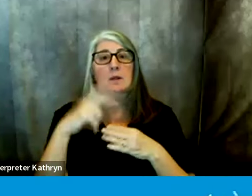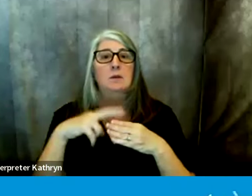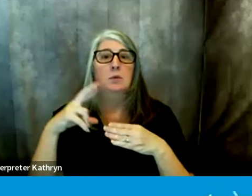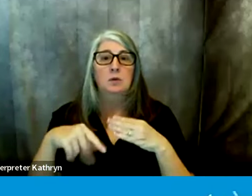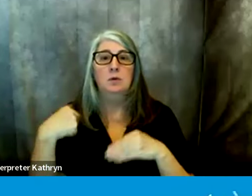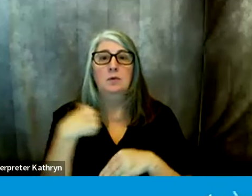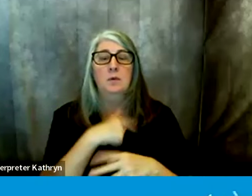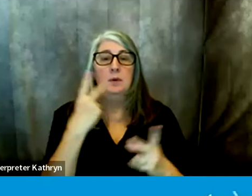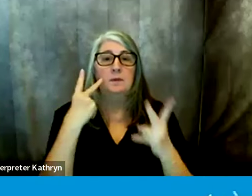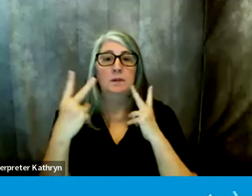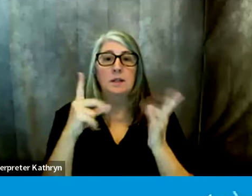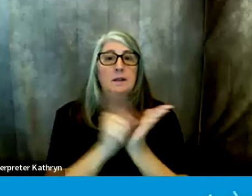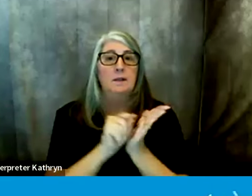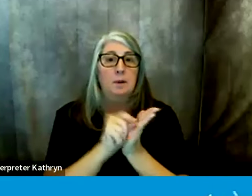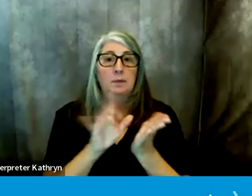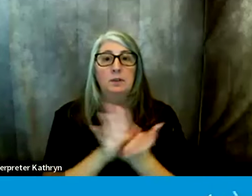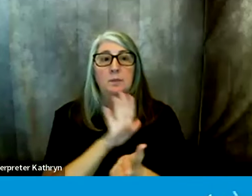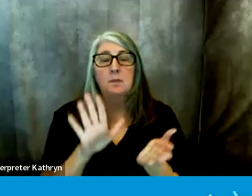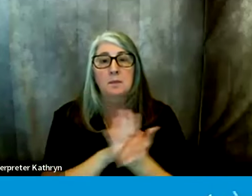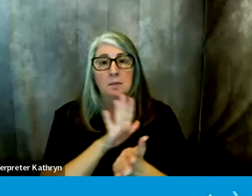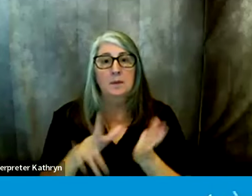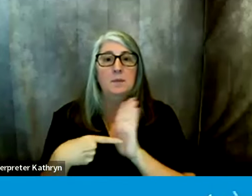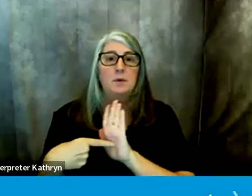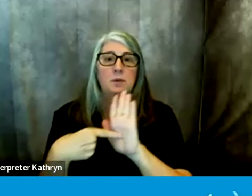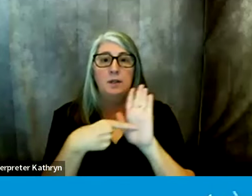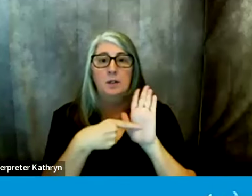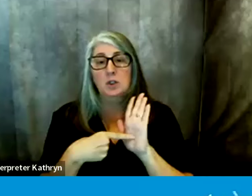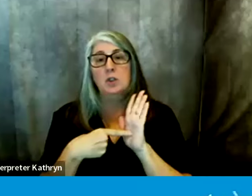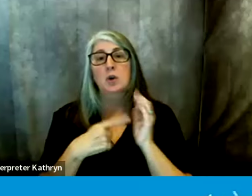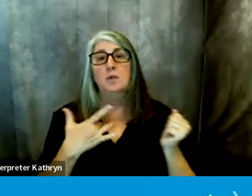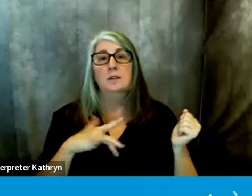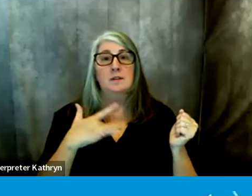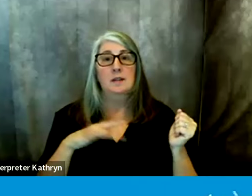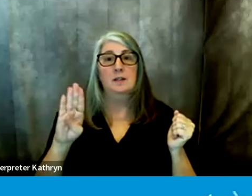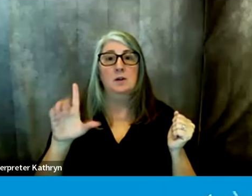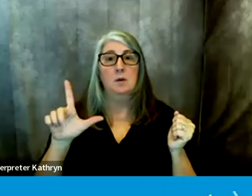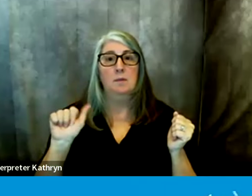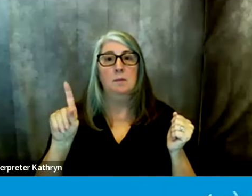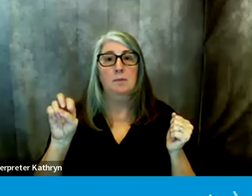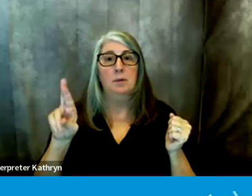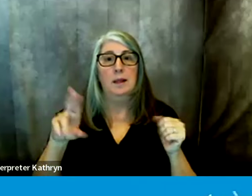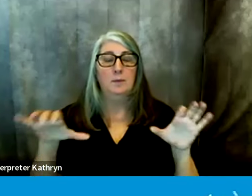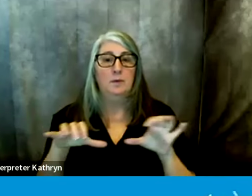in the published papers that show improvement in sensation of bladder fullness, right? In patients with spinal cord injury.